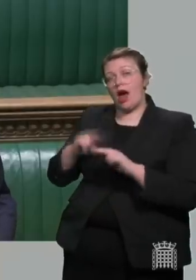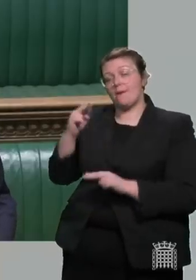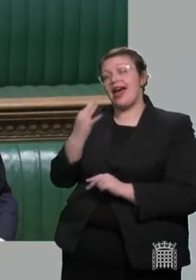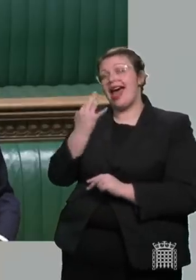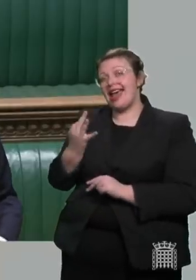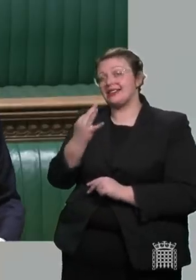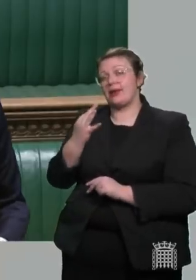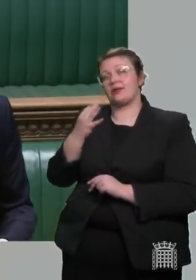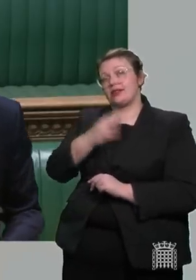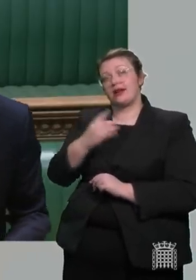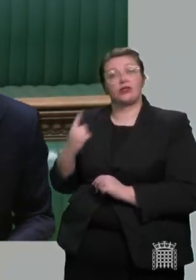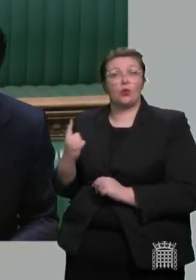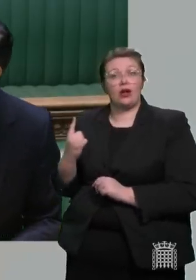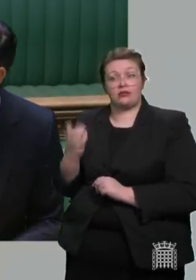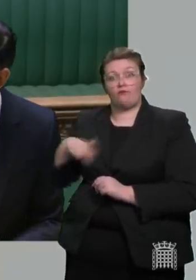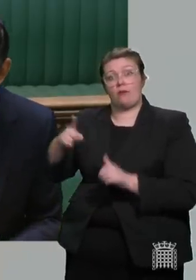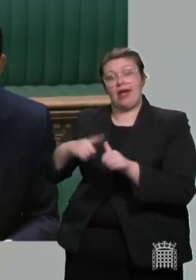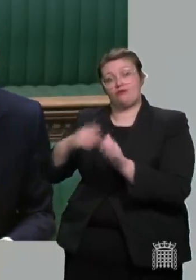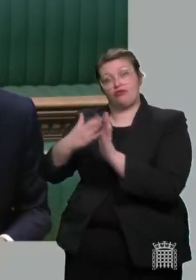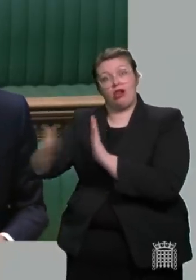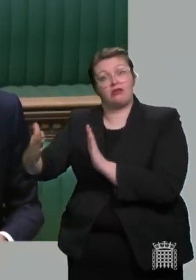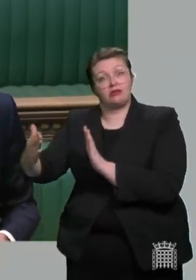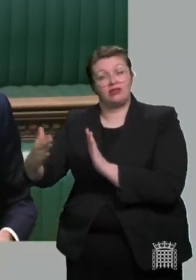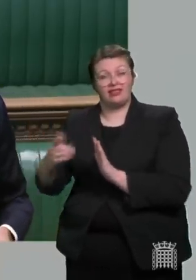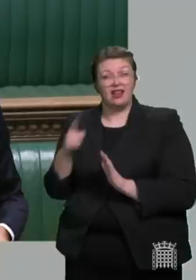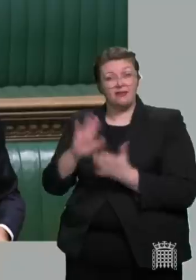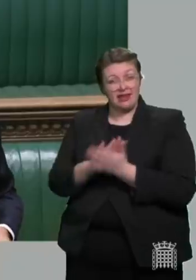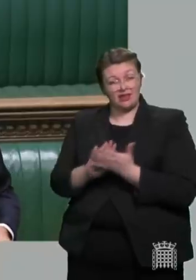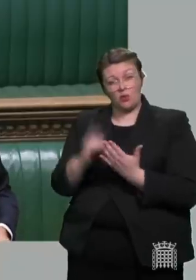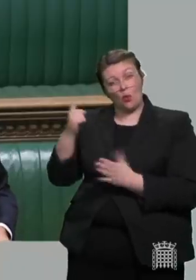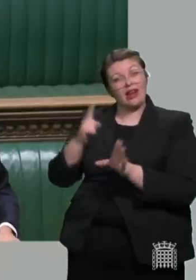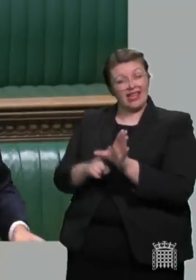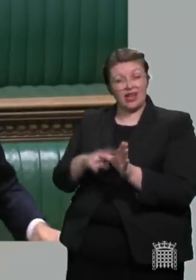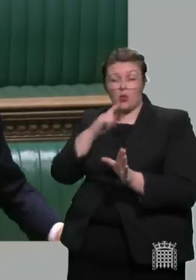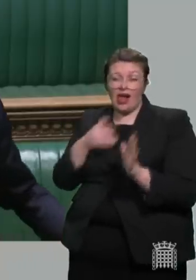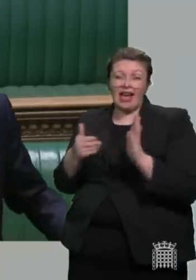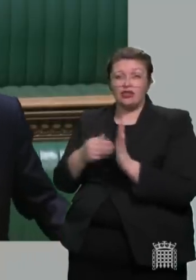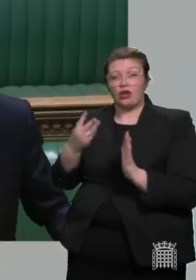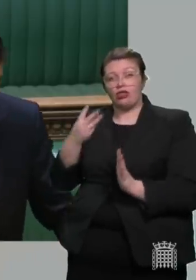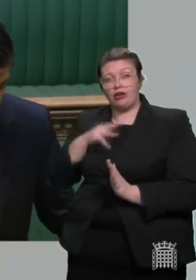pay rise of almost £350 for someone working full time on the national living wage.